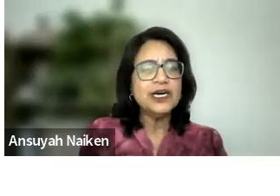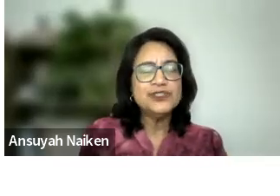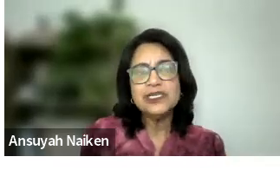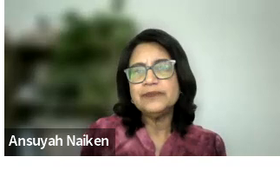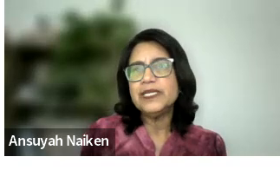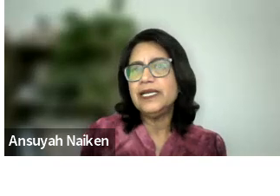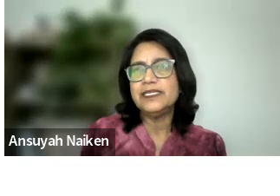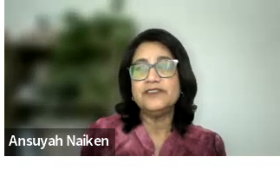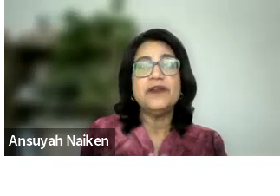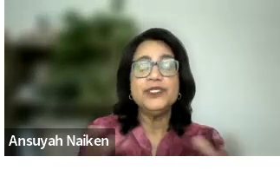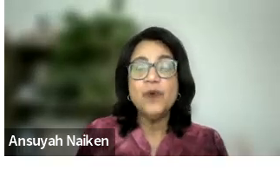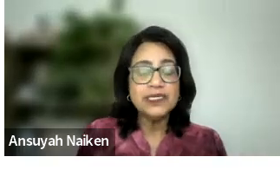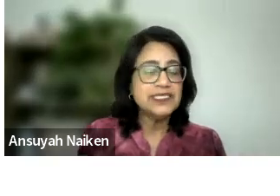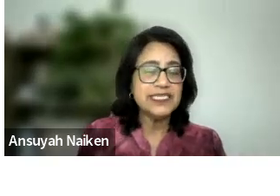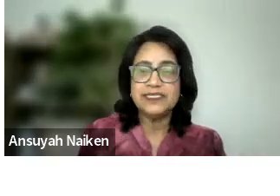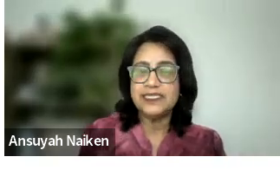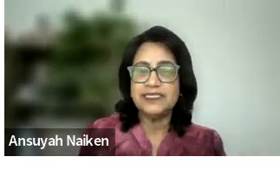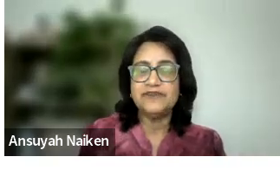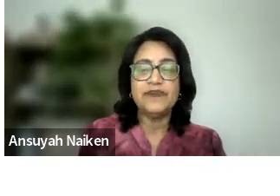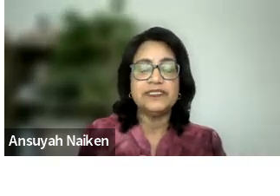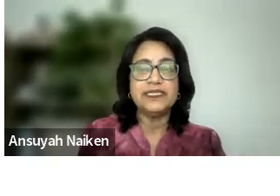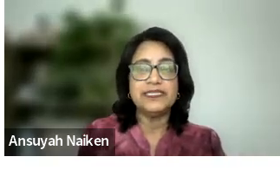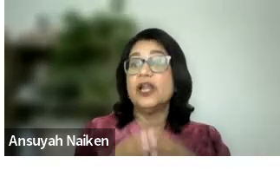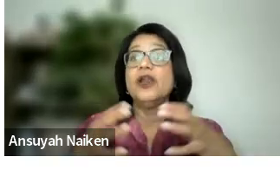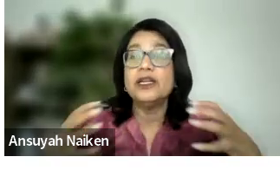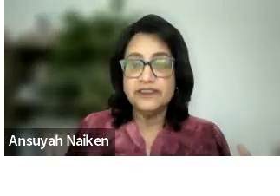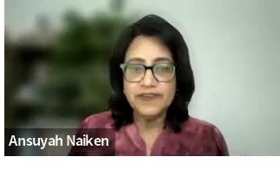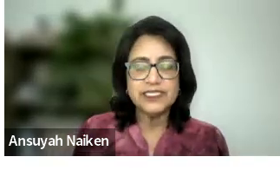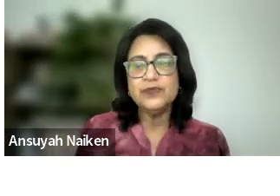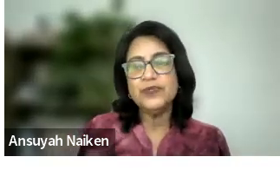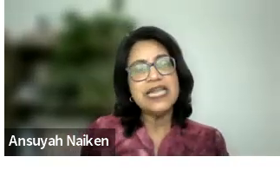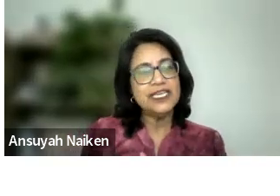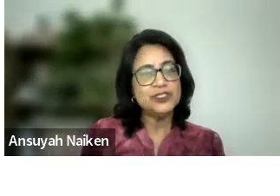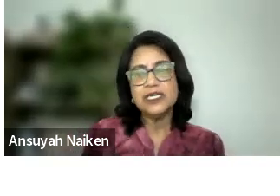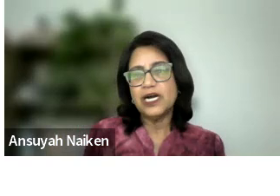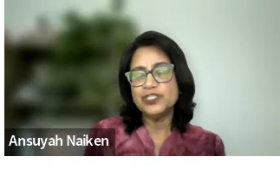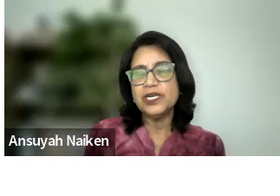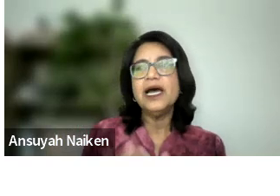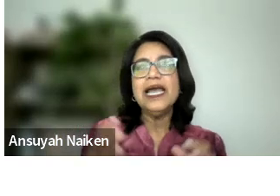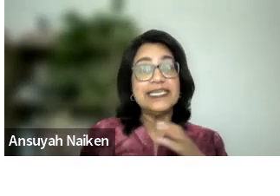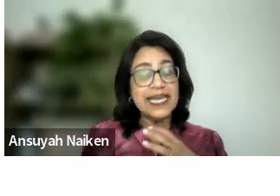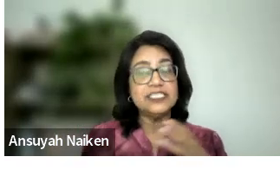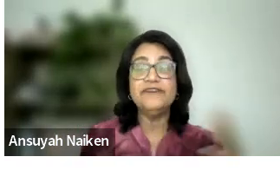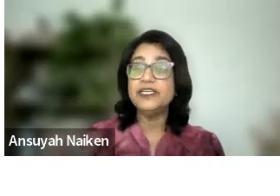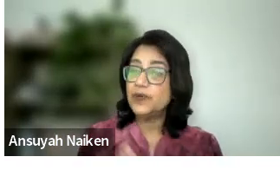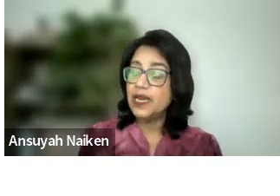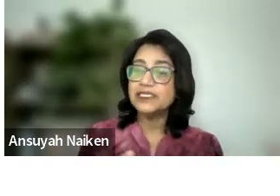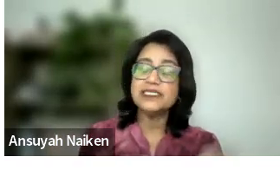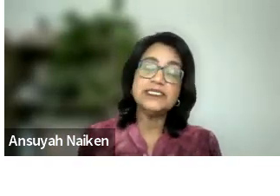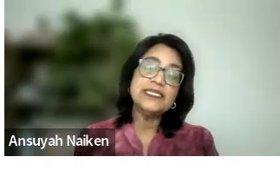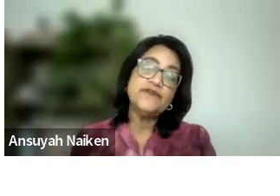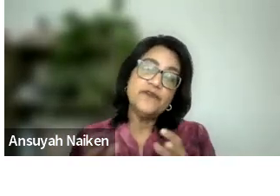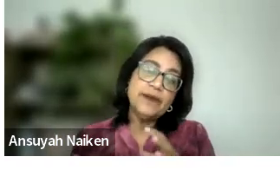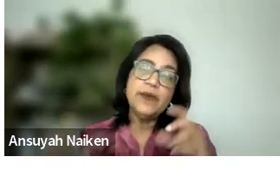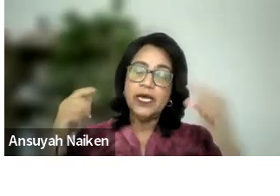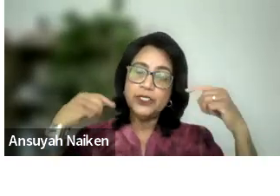Train staff to be cultural license tif.